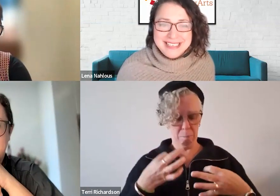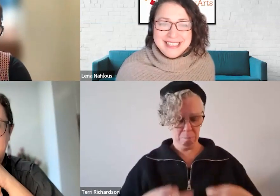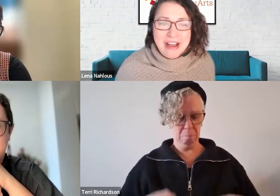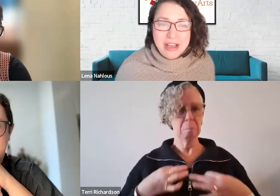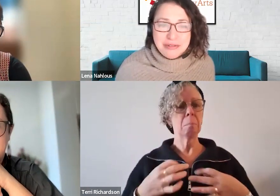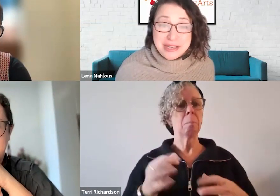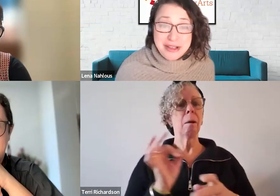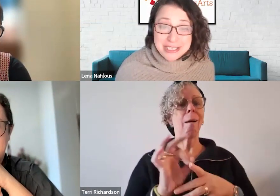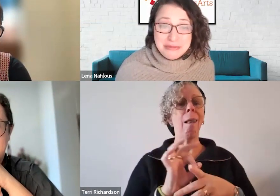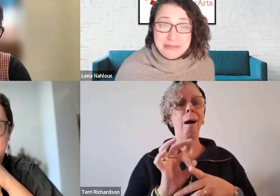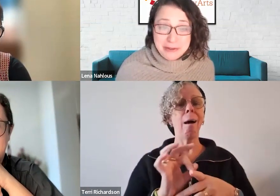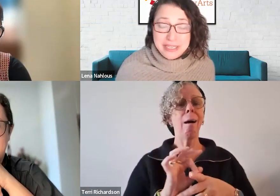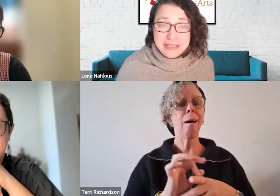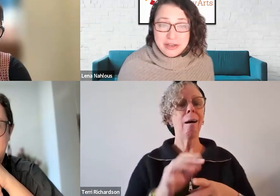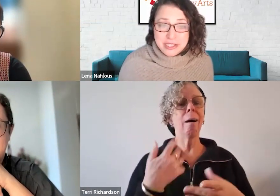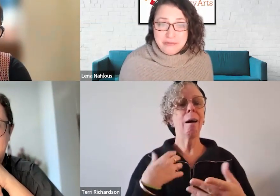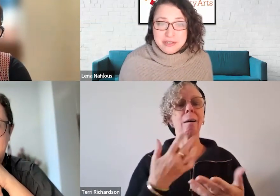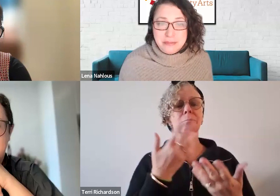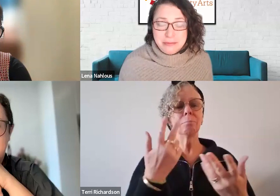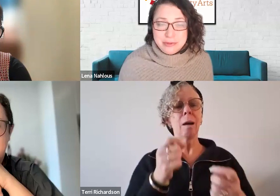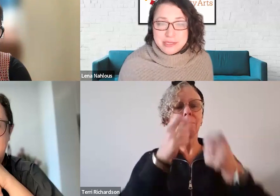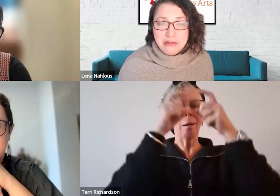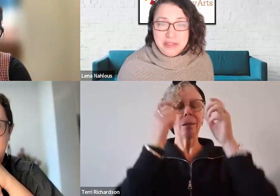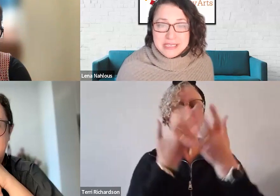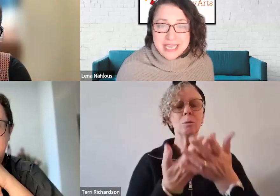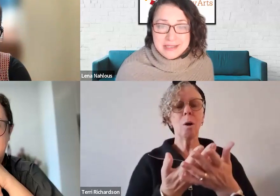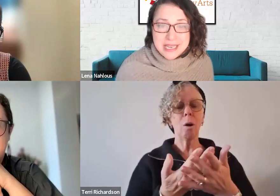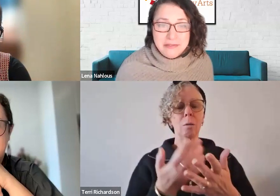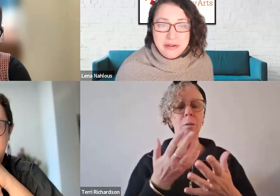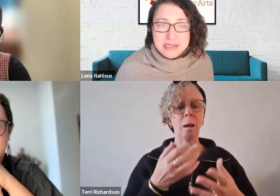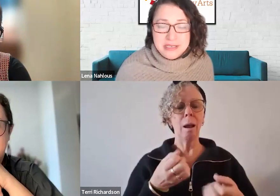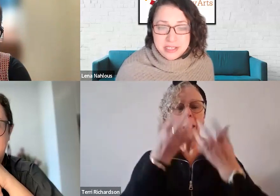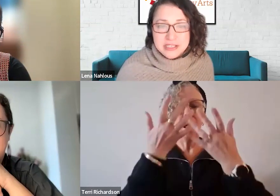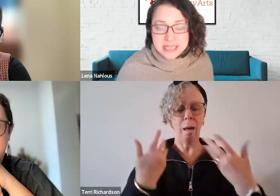I'd also like to respectfully acknowledge the First Peoples of these lands and the various Indigenous Lands